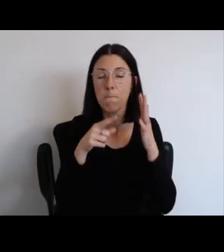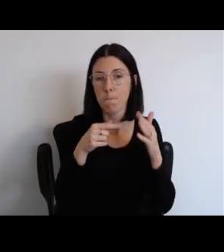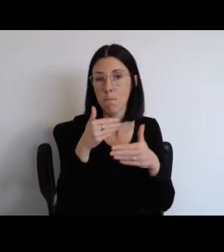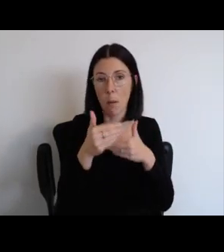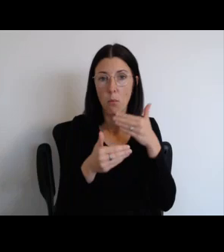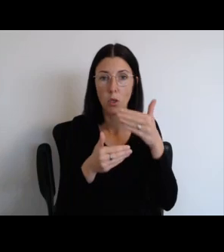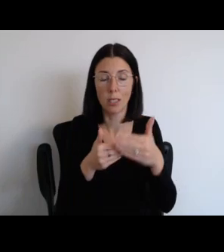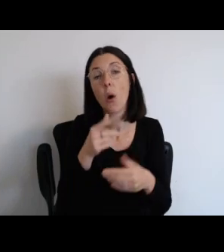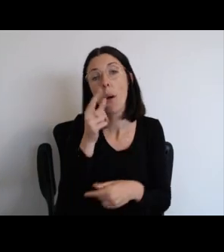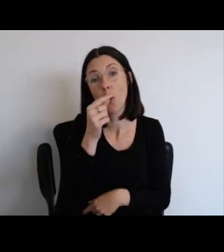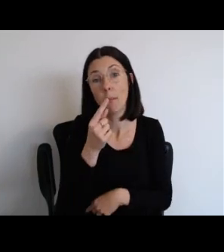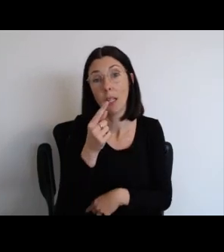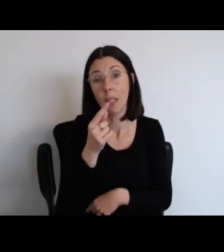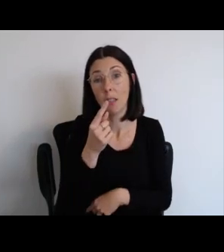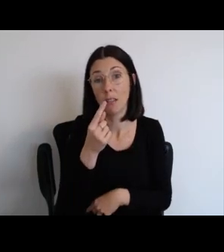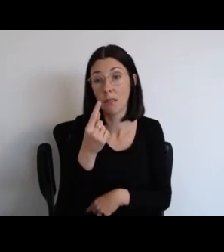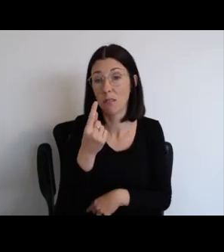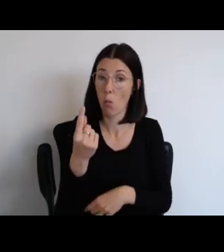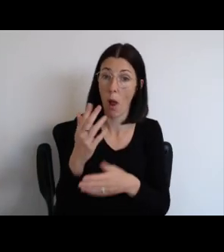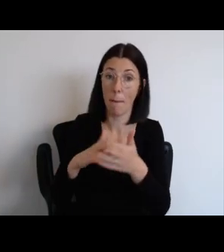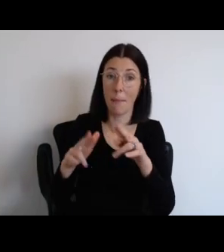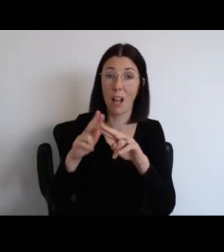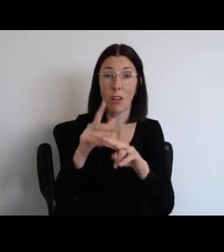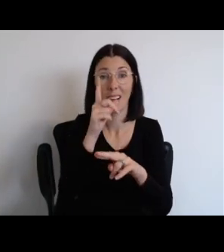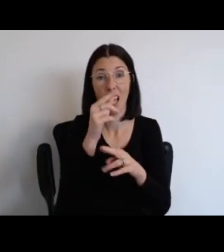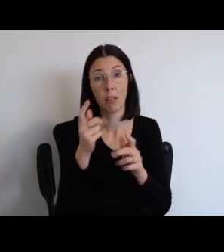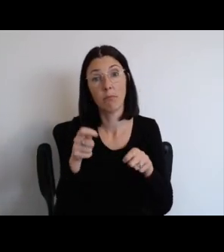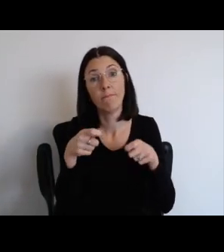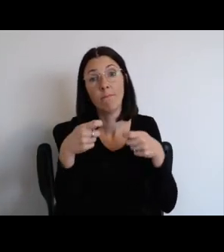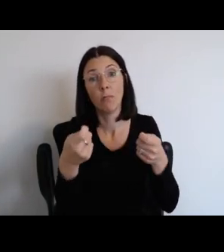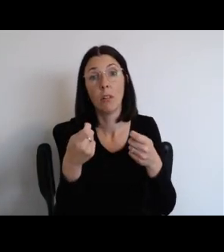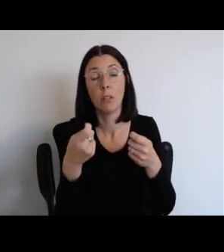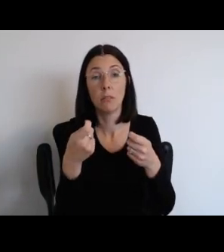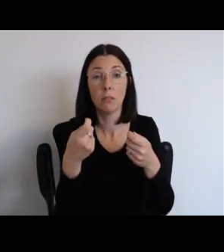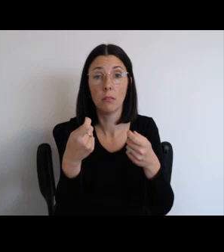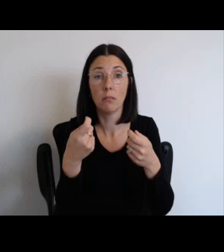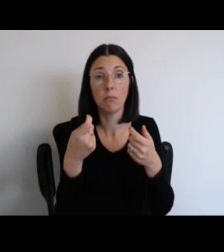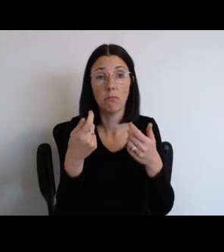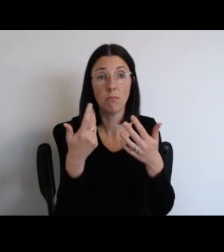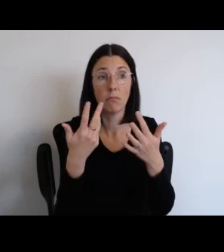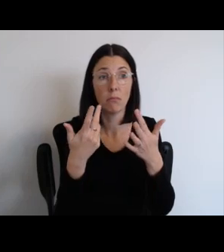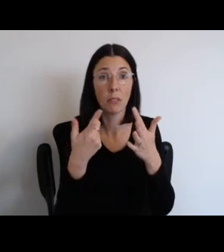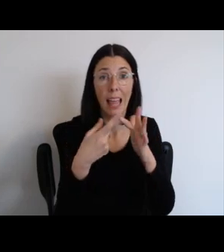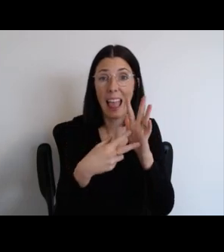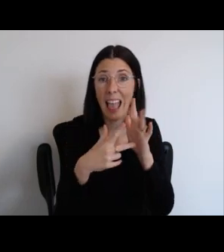witness box and being cross examined um but if the court is satisfied um that the orders were